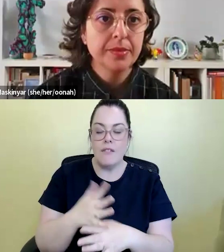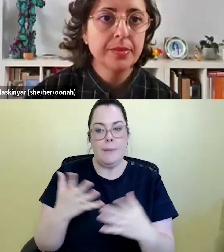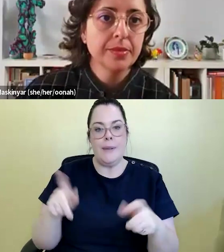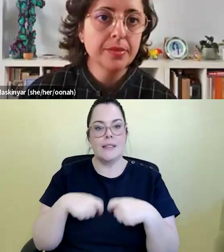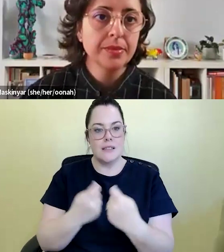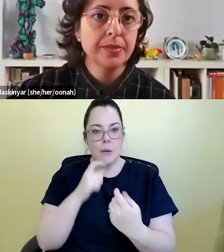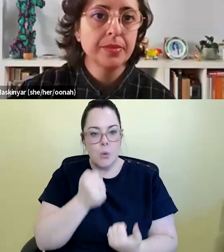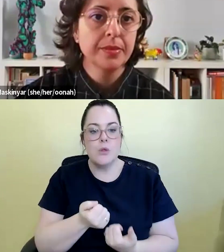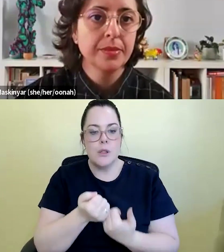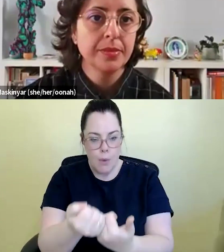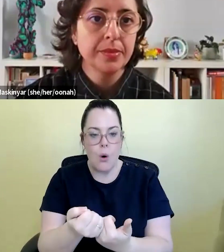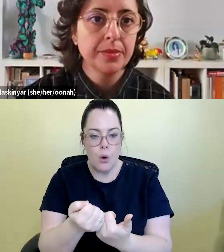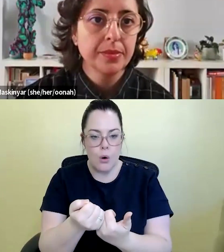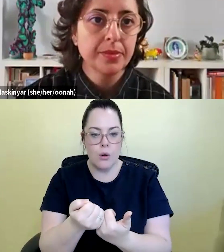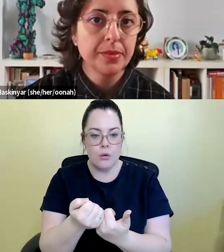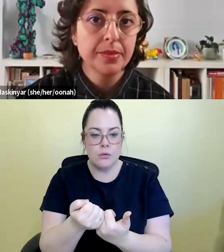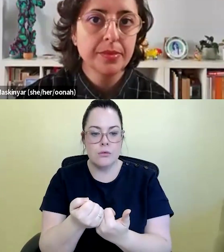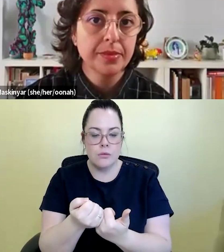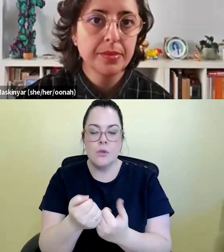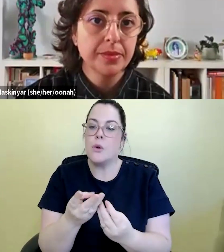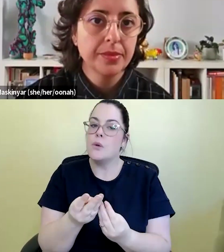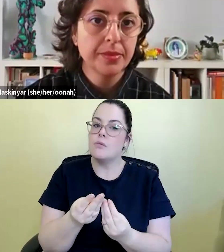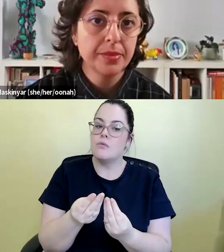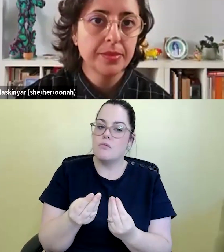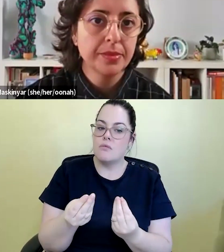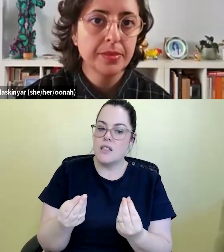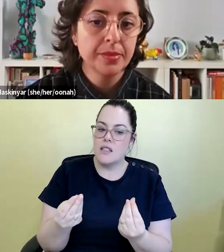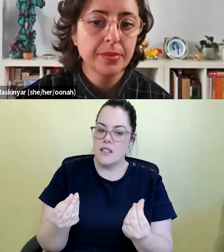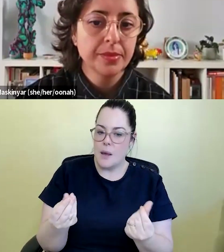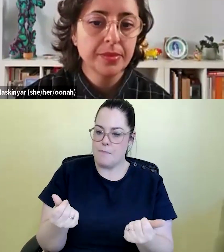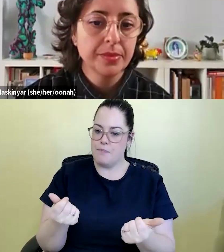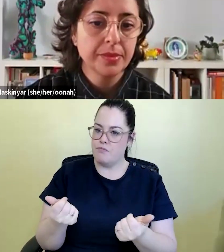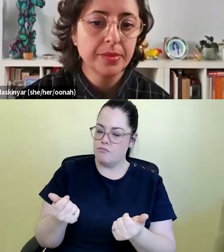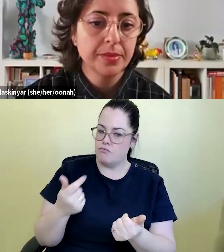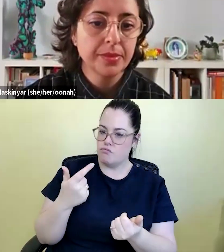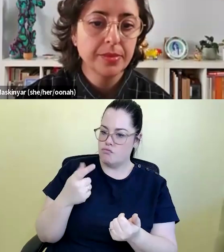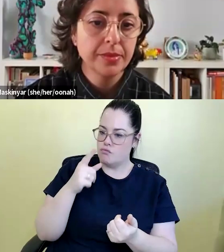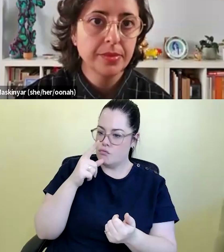So some elements you can definitely give back to the team to work through, and you are not expected